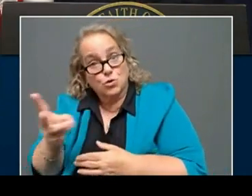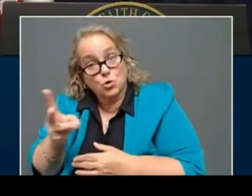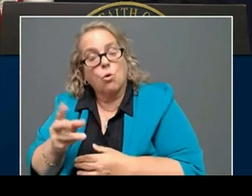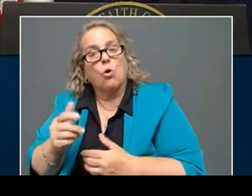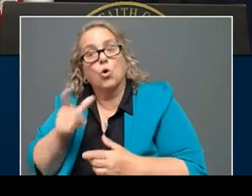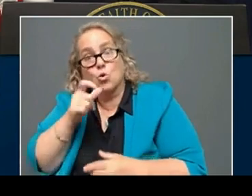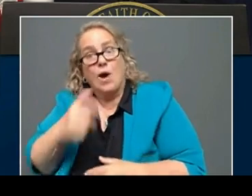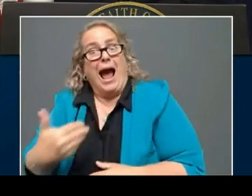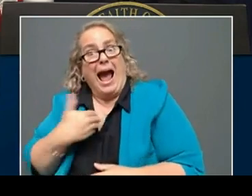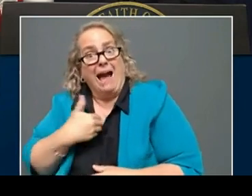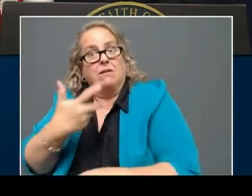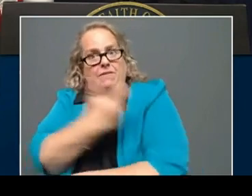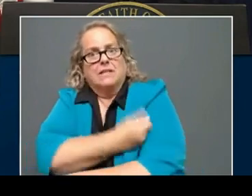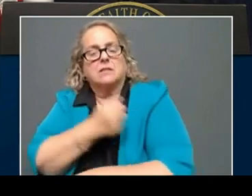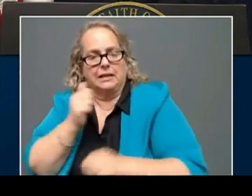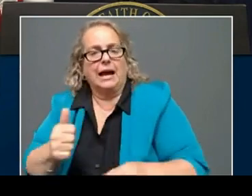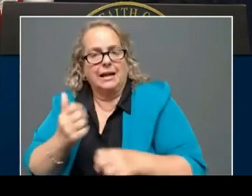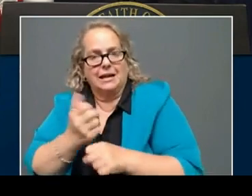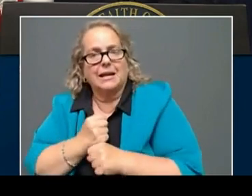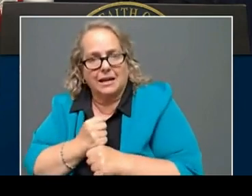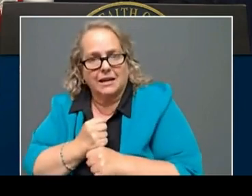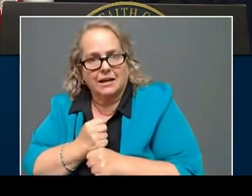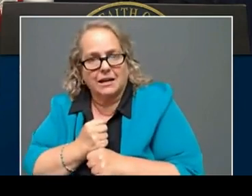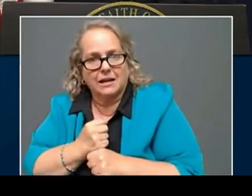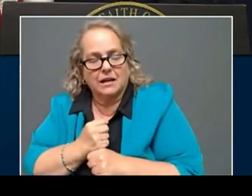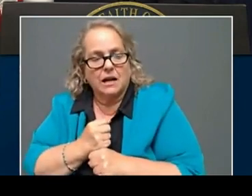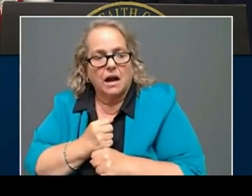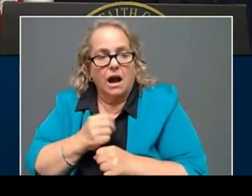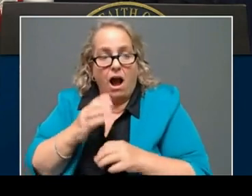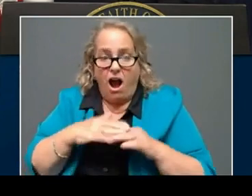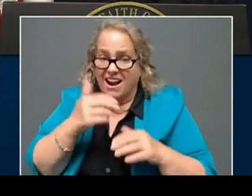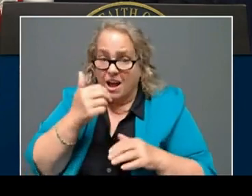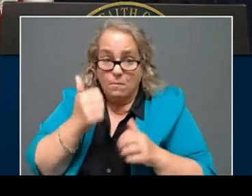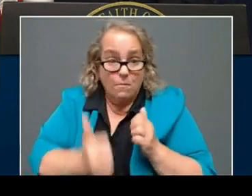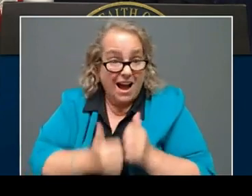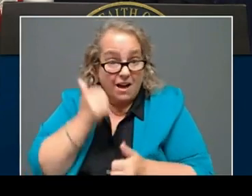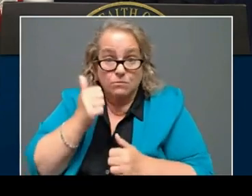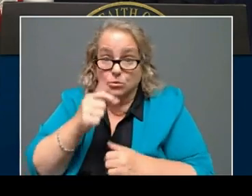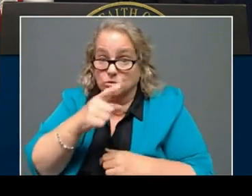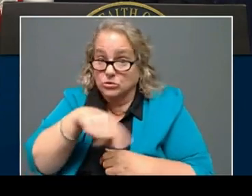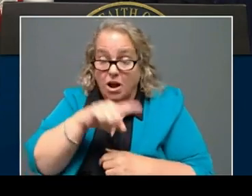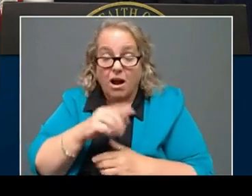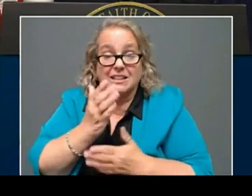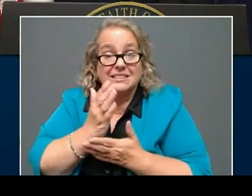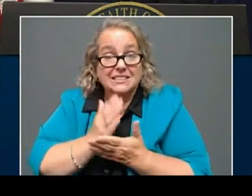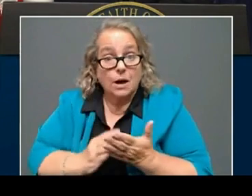certain amount of the unvaccinated individuals um have a very serious